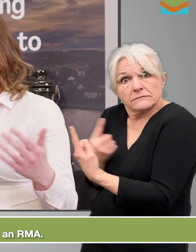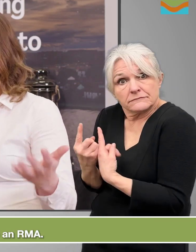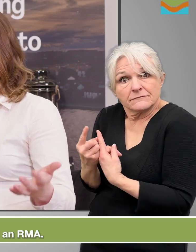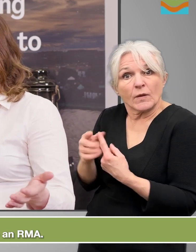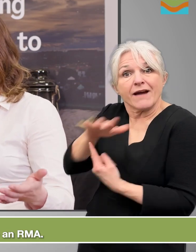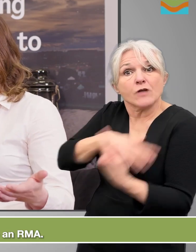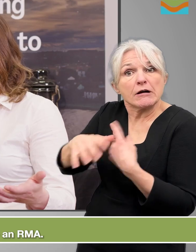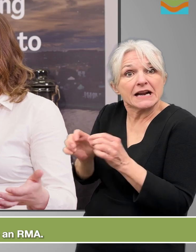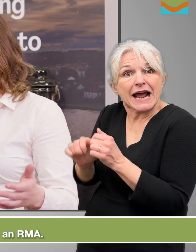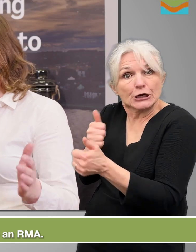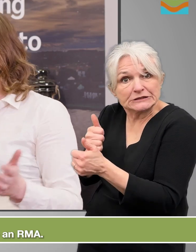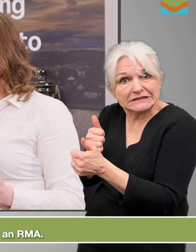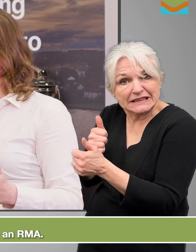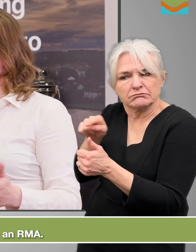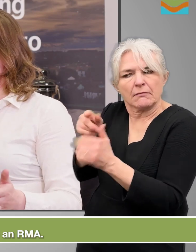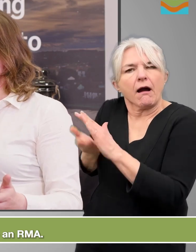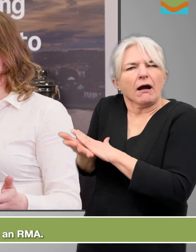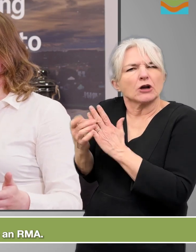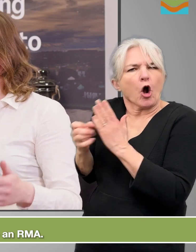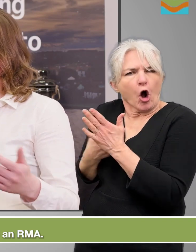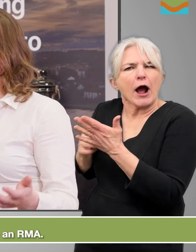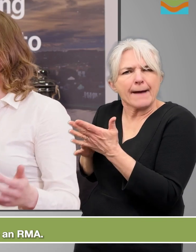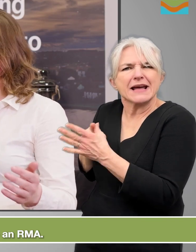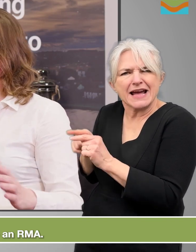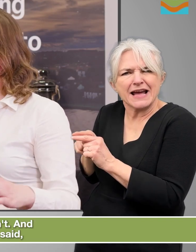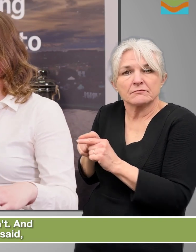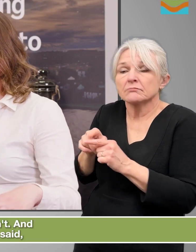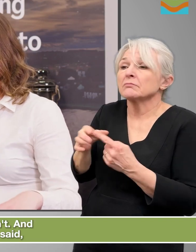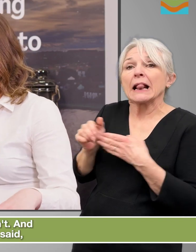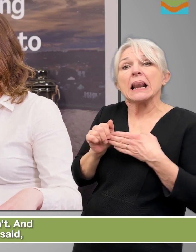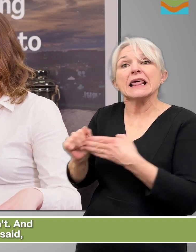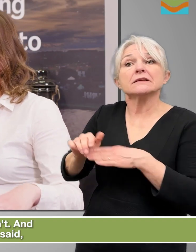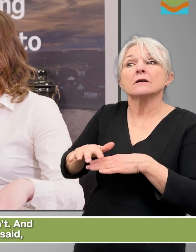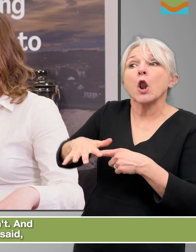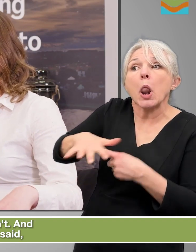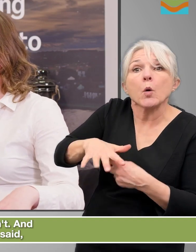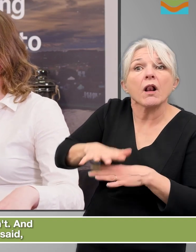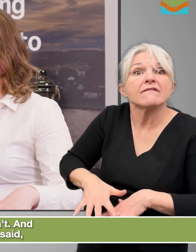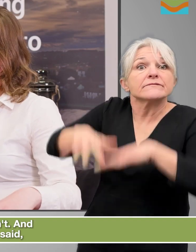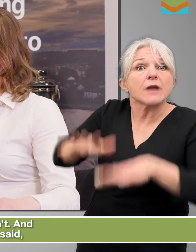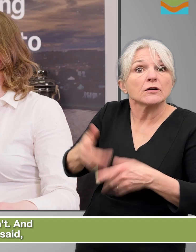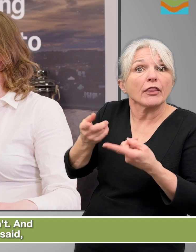Lead Local Flood Authority, also an RMA. BGS and the coal authority isn't. And the challenge there like you said,